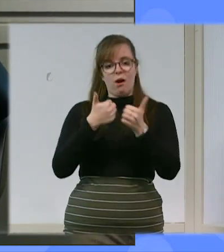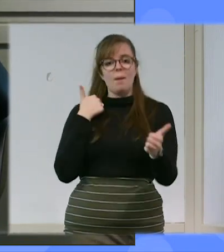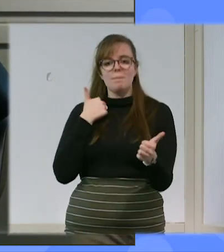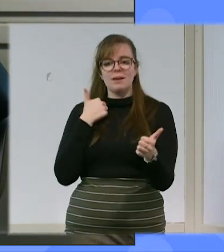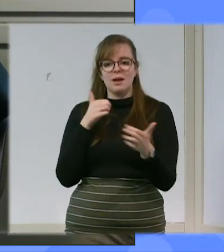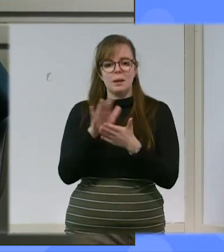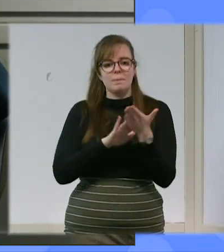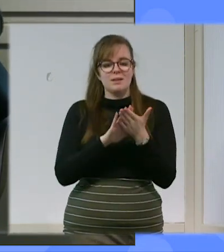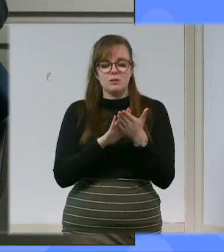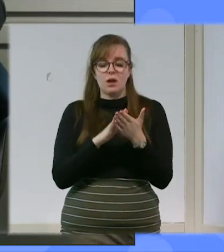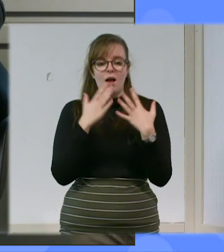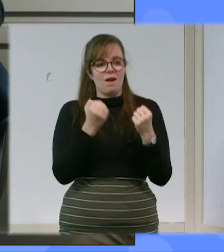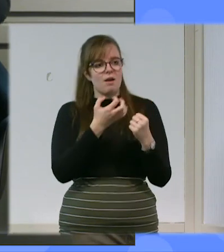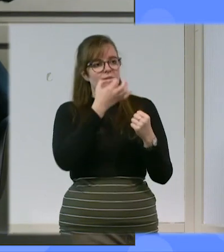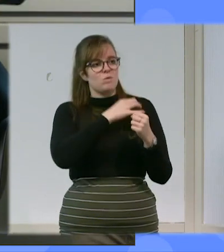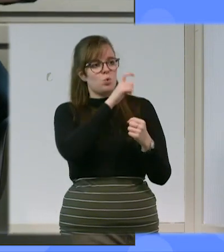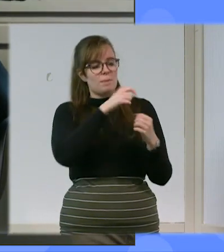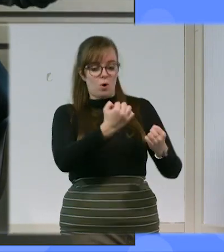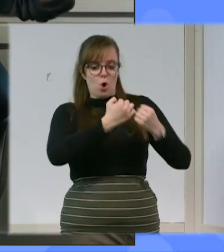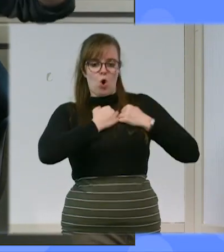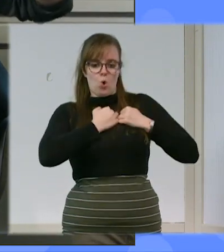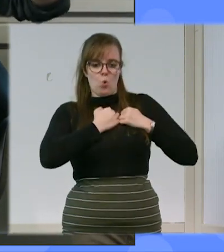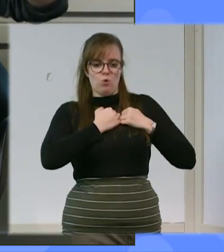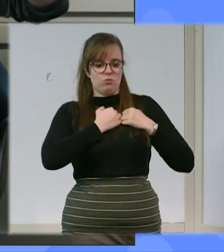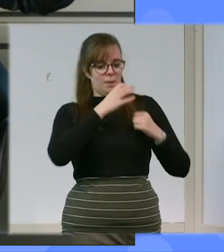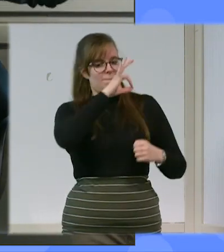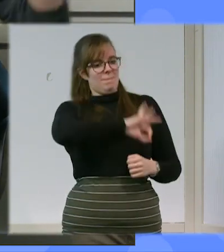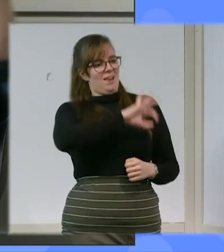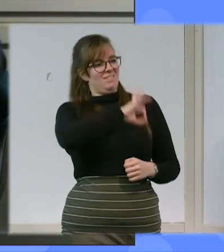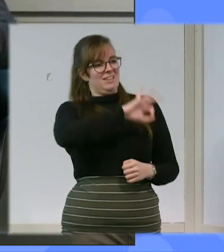a few people who are owning it getting all the benefit you'll have everyone